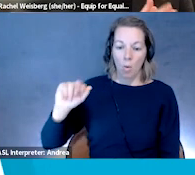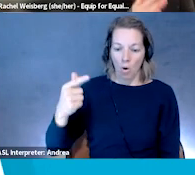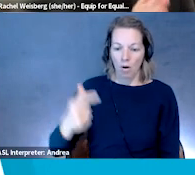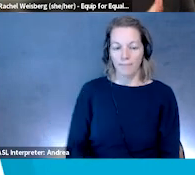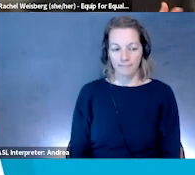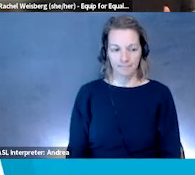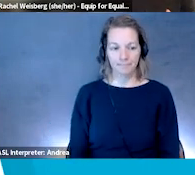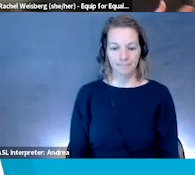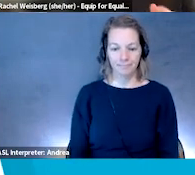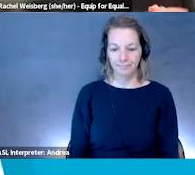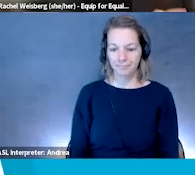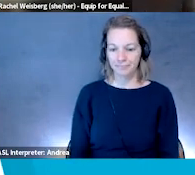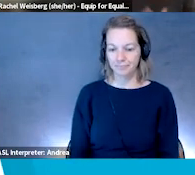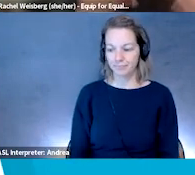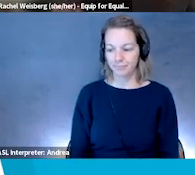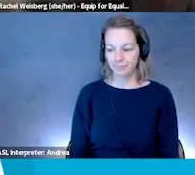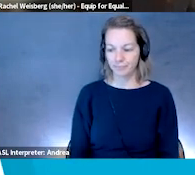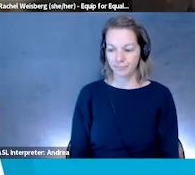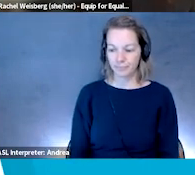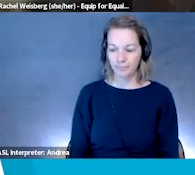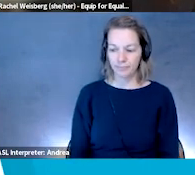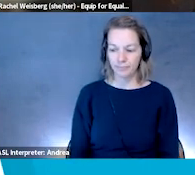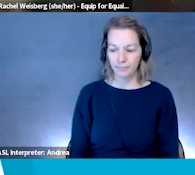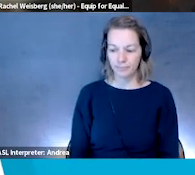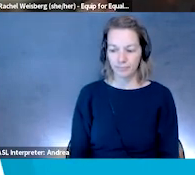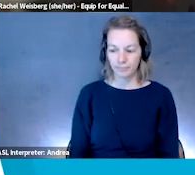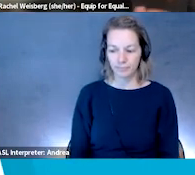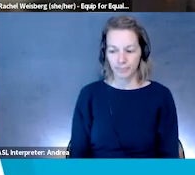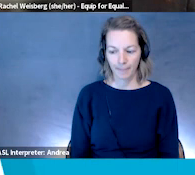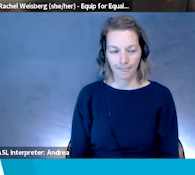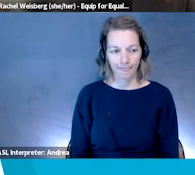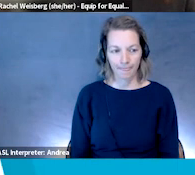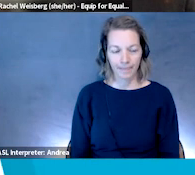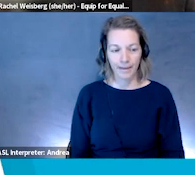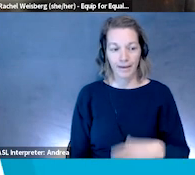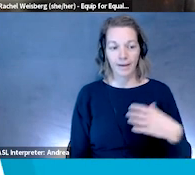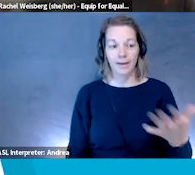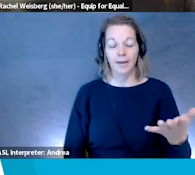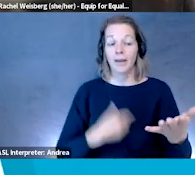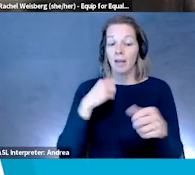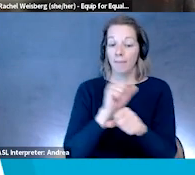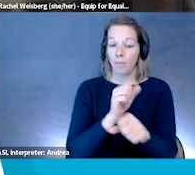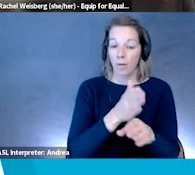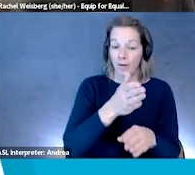JUSTICE FOUNDATION. CONTACT BARRY TAYLOR.